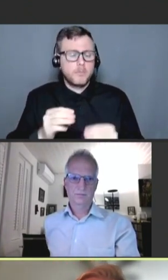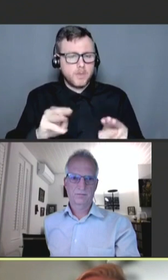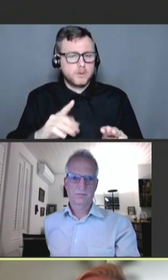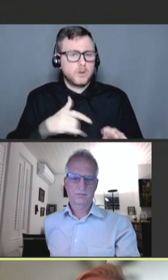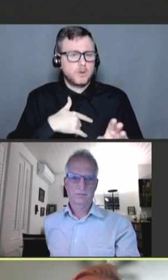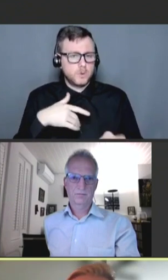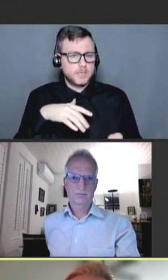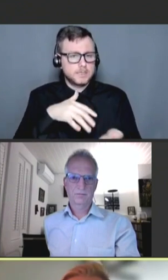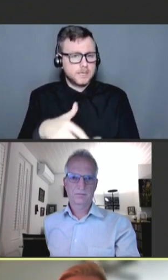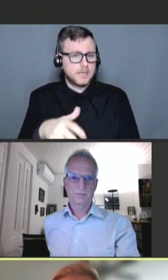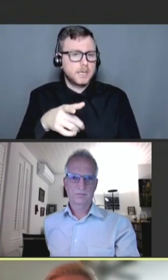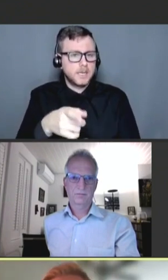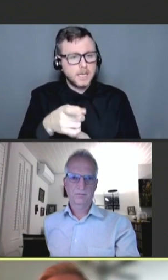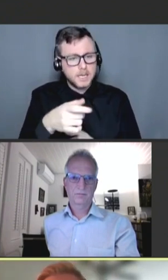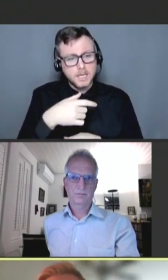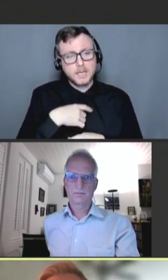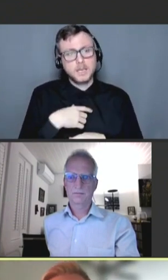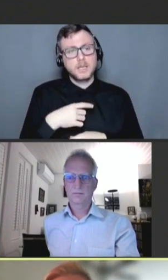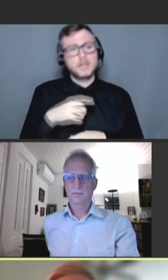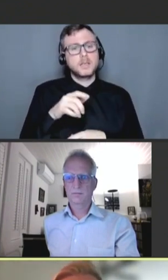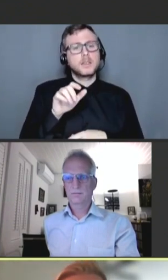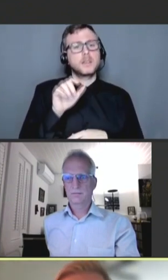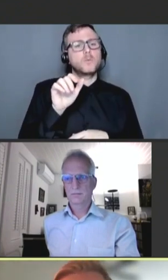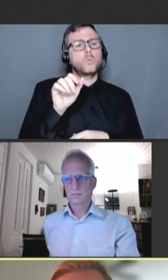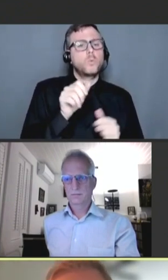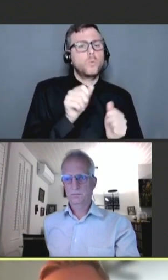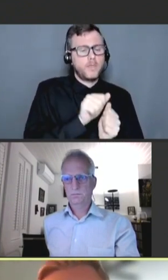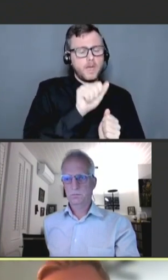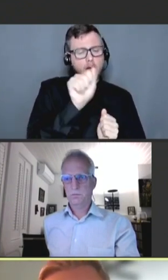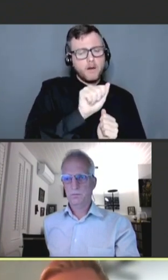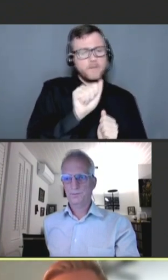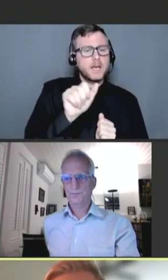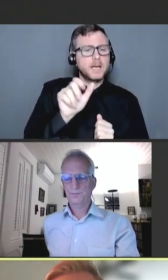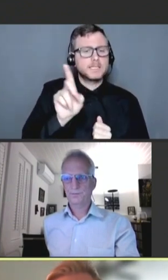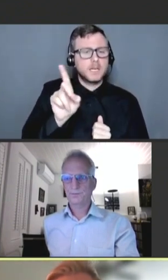with either the historical variant, Alpha, Delta, or Omicron. And the prevalence was